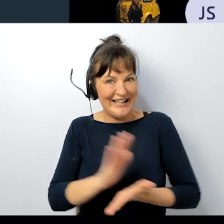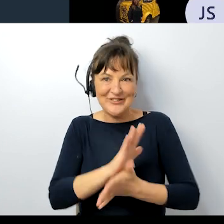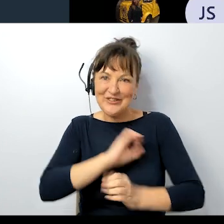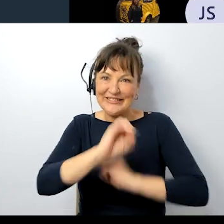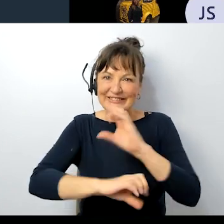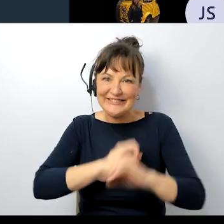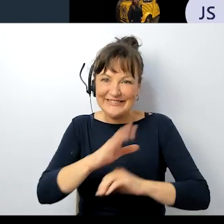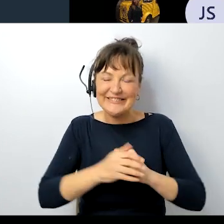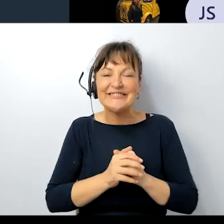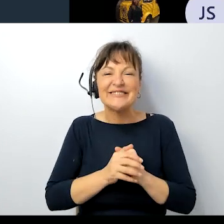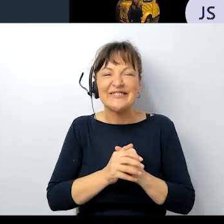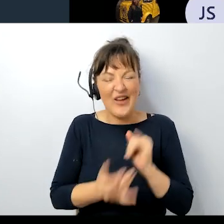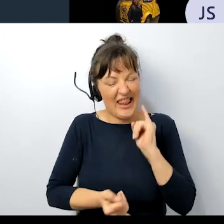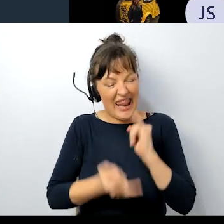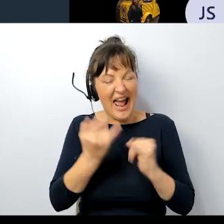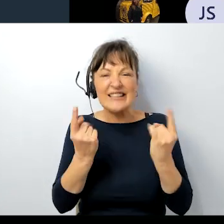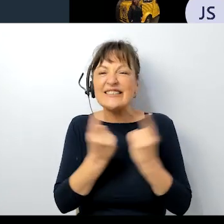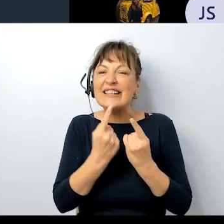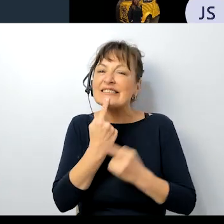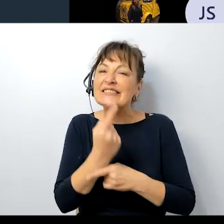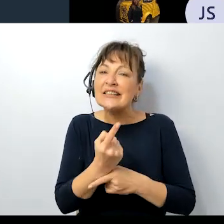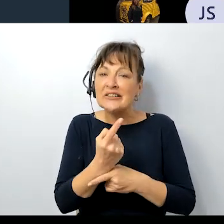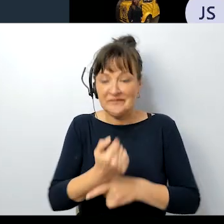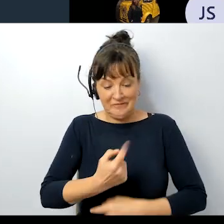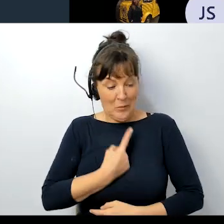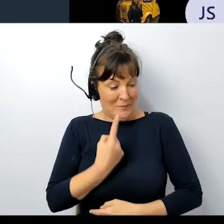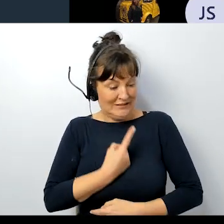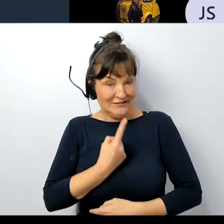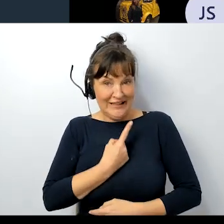hope that you found this session as helpful as we've enjoyed doing it. All that's left